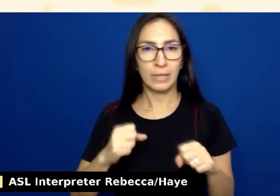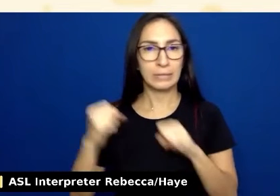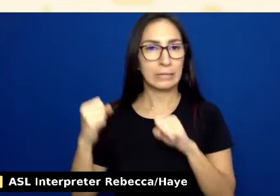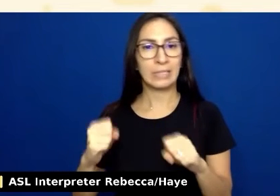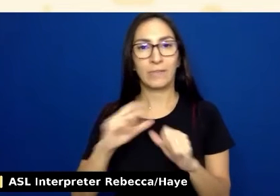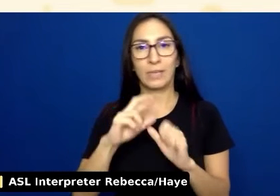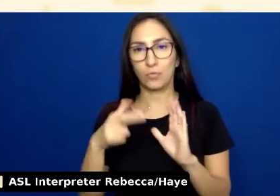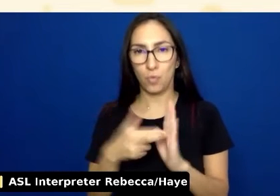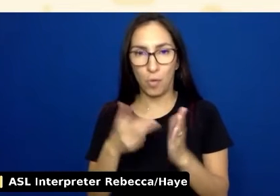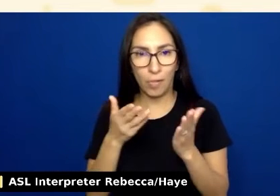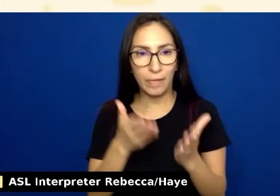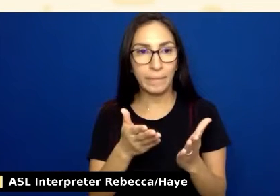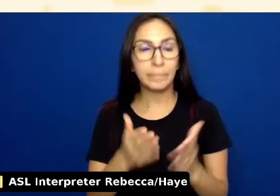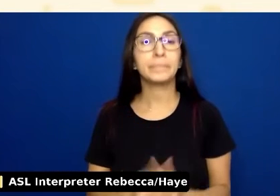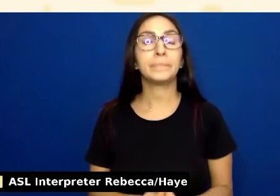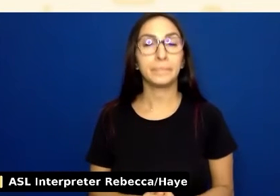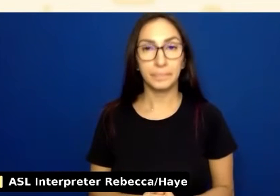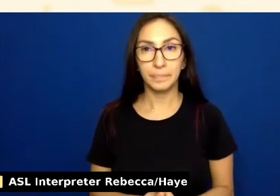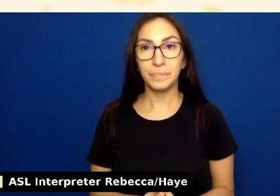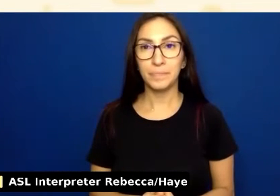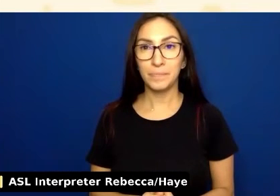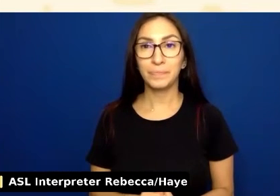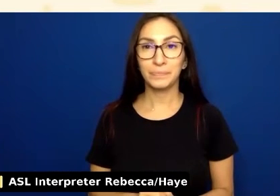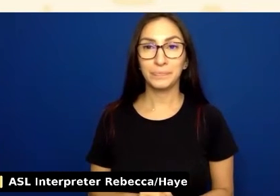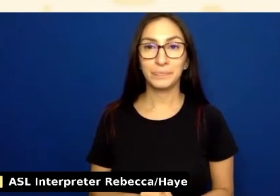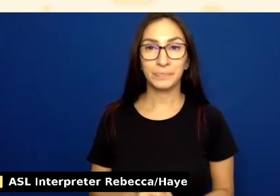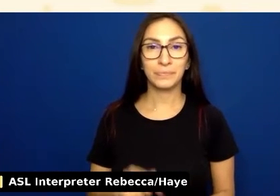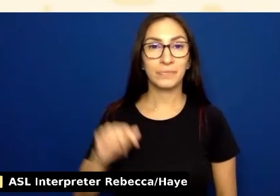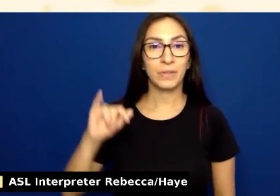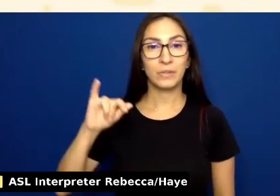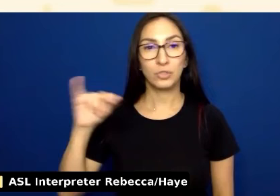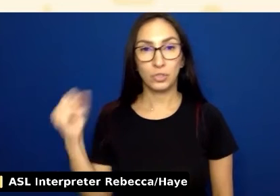Along with JavaScript, yes, the keyboard handles also